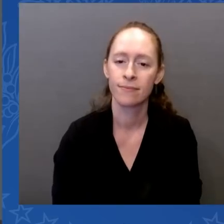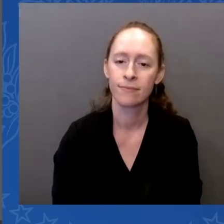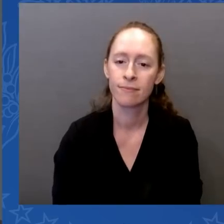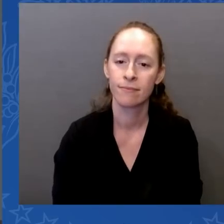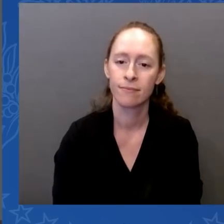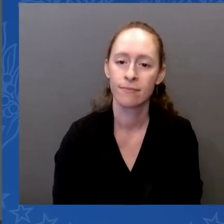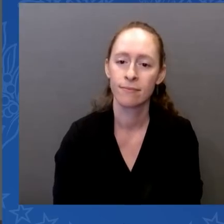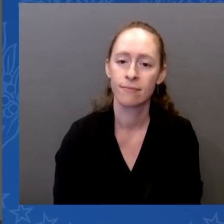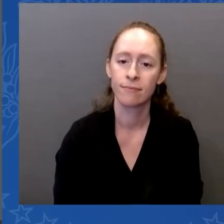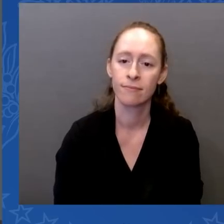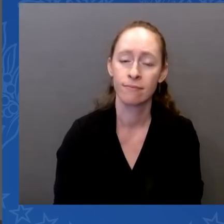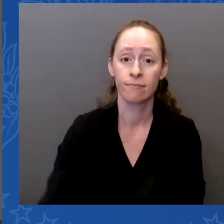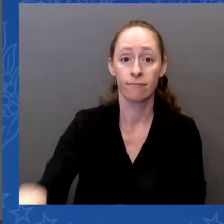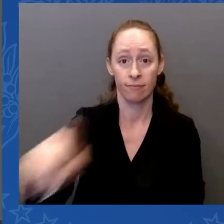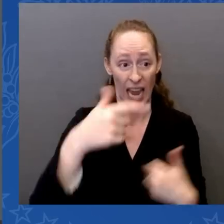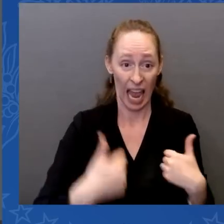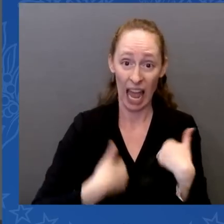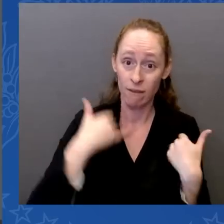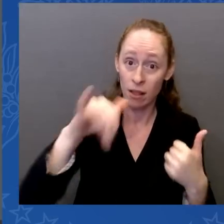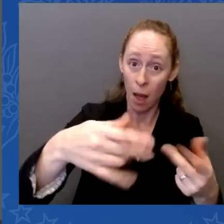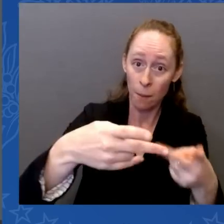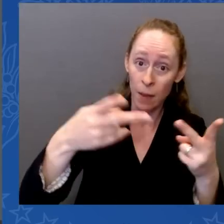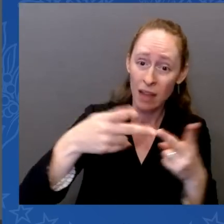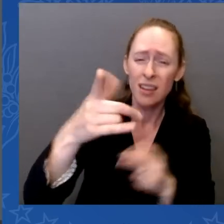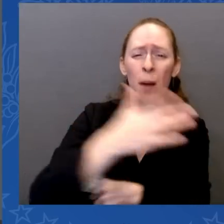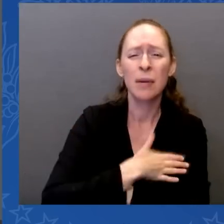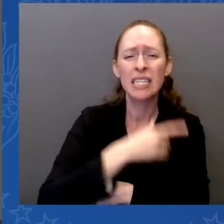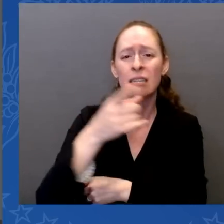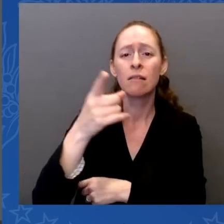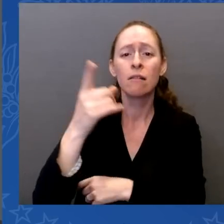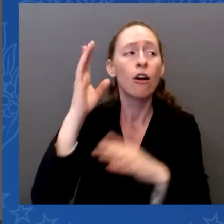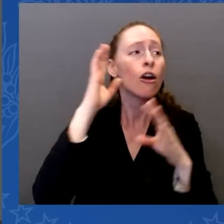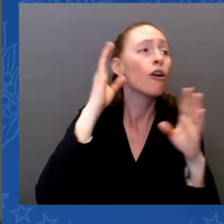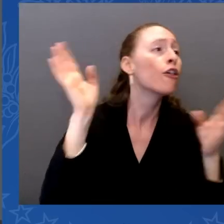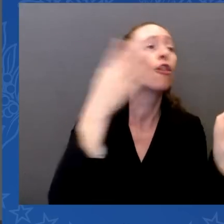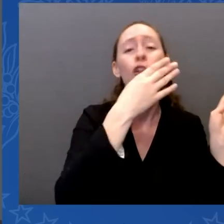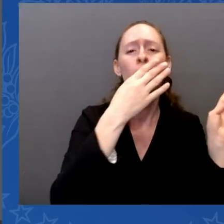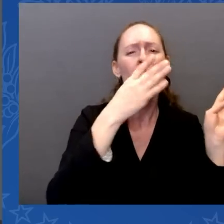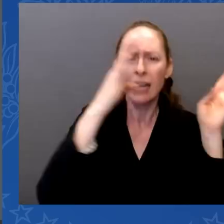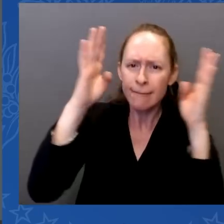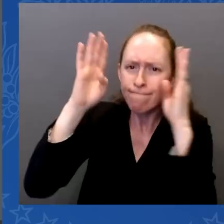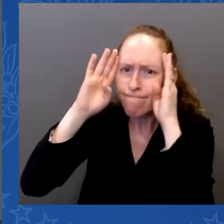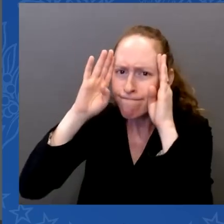Evacuate when ordered, and be prepared for the -- what it's -- for the storm when it comes.